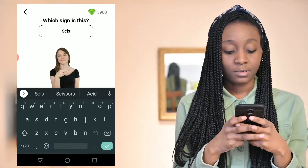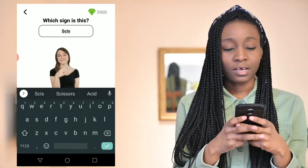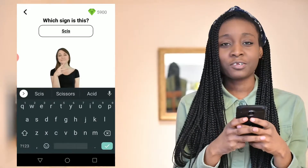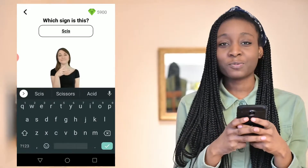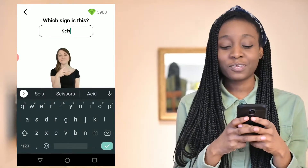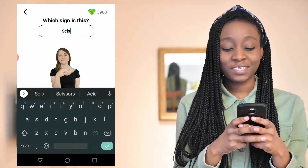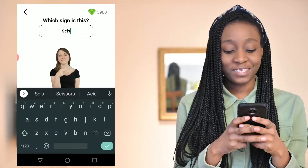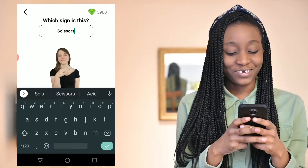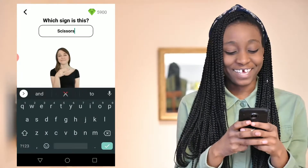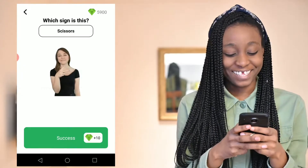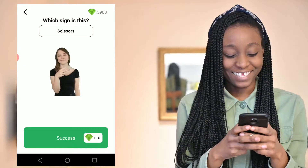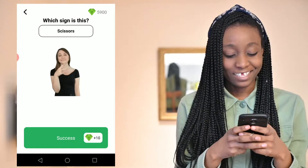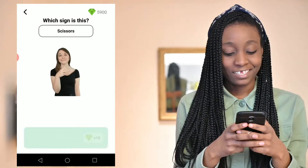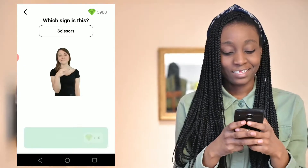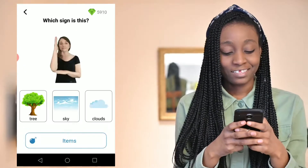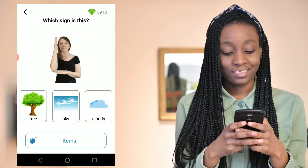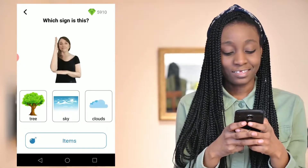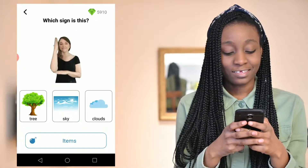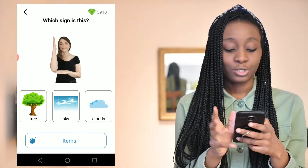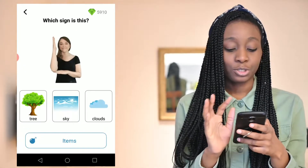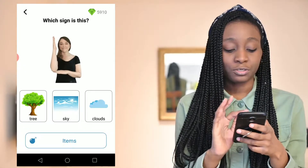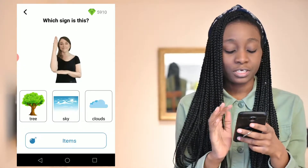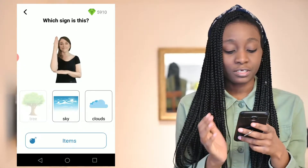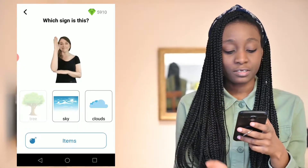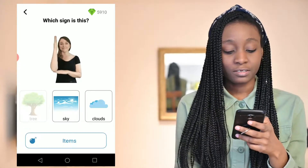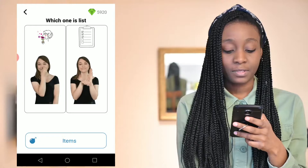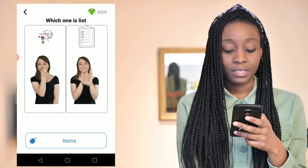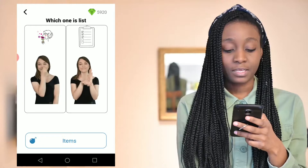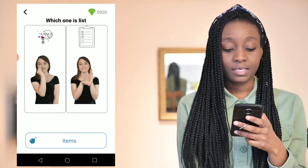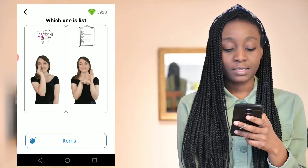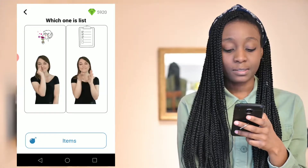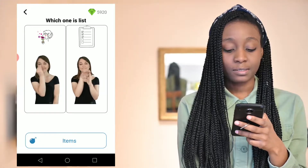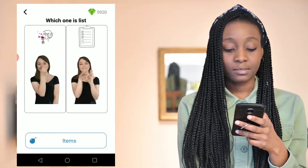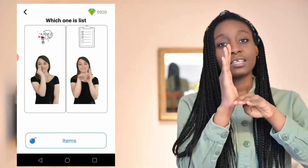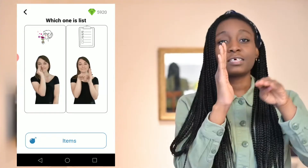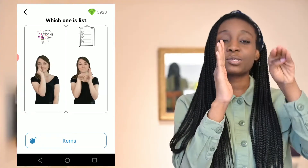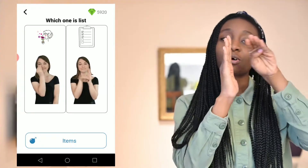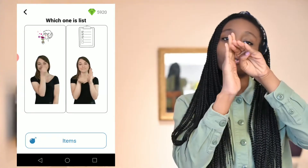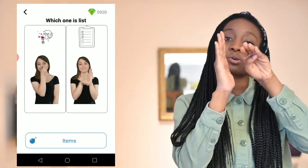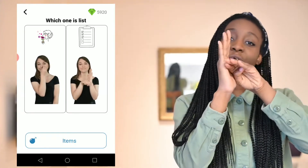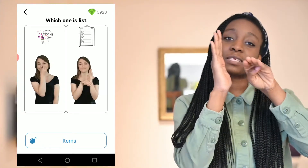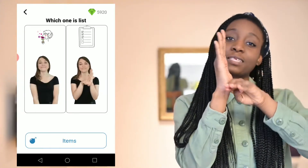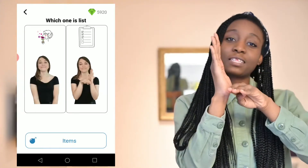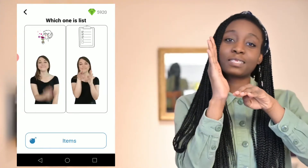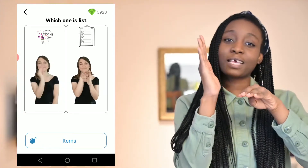List. List also makes sense it's kind of